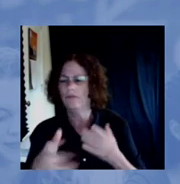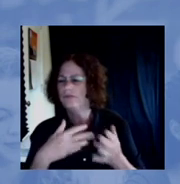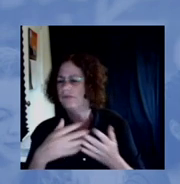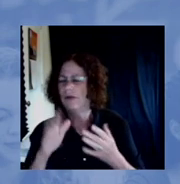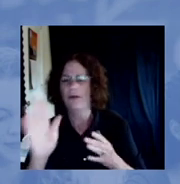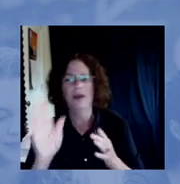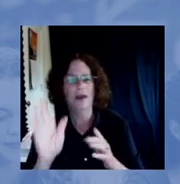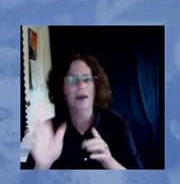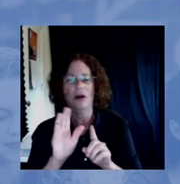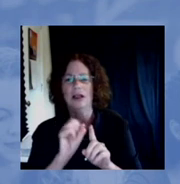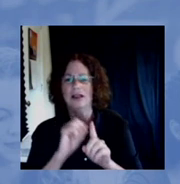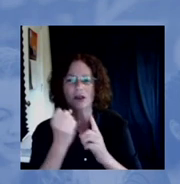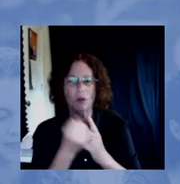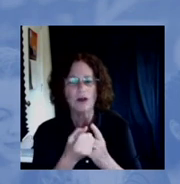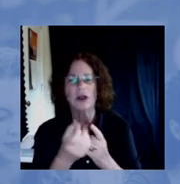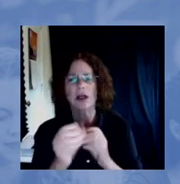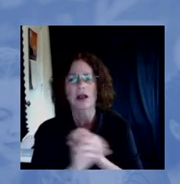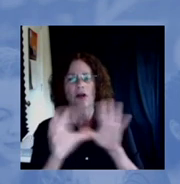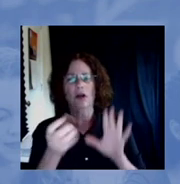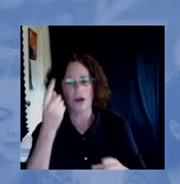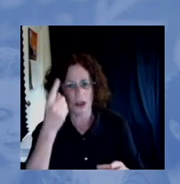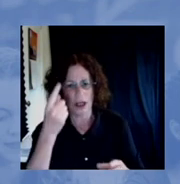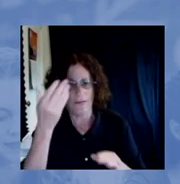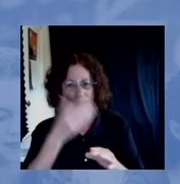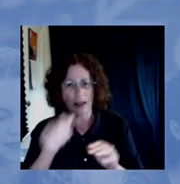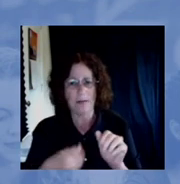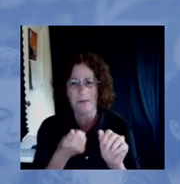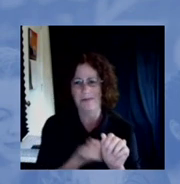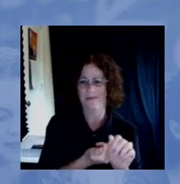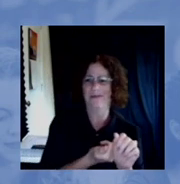I REFER TO AS FRONT AS WELL AS BACK OF THE CURTAIN CONDITIONS AND ADDRESS THEM NOT ONLY